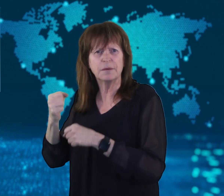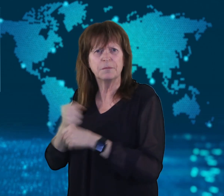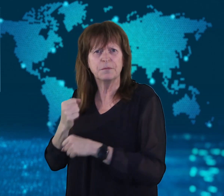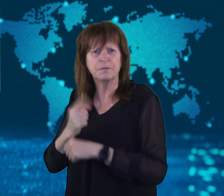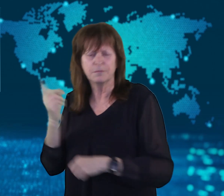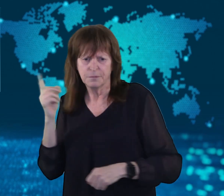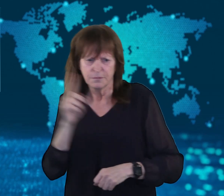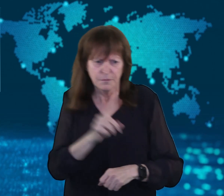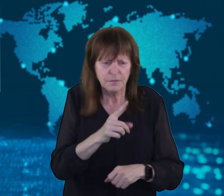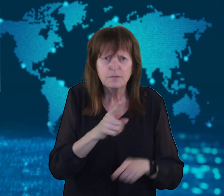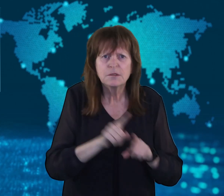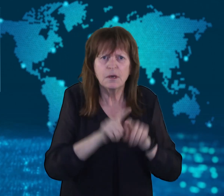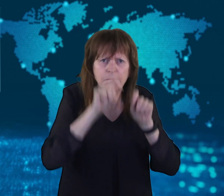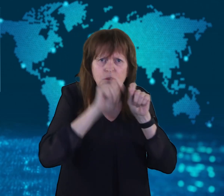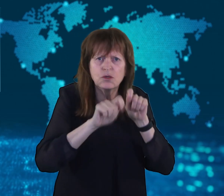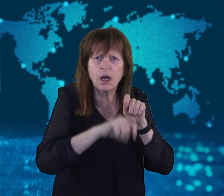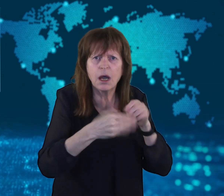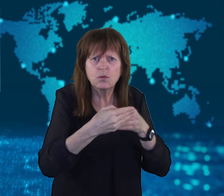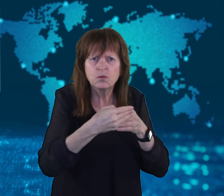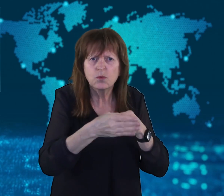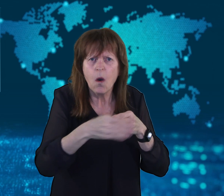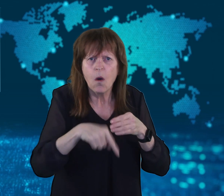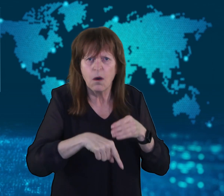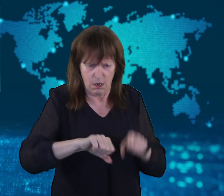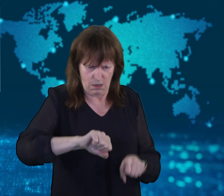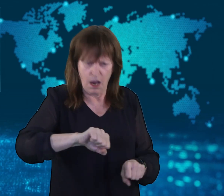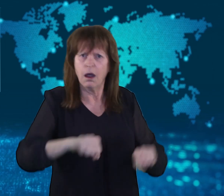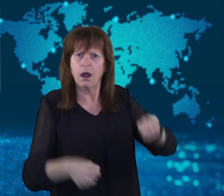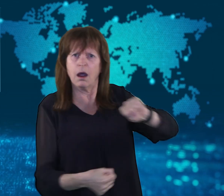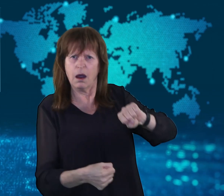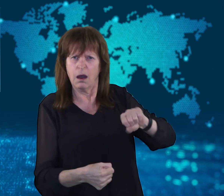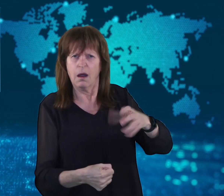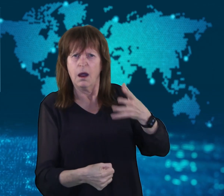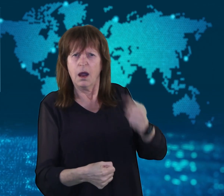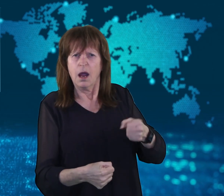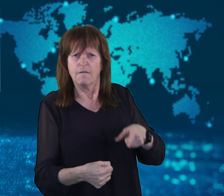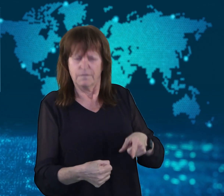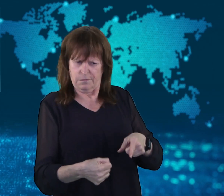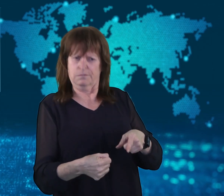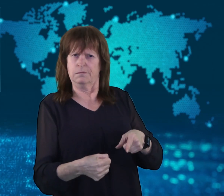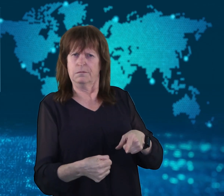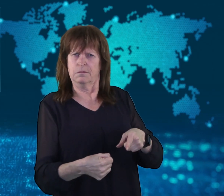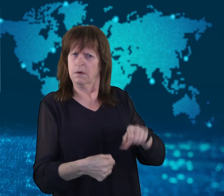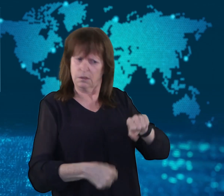moved out of the locked position.